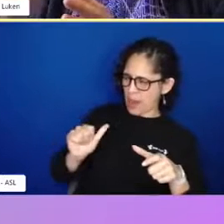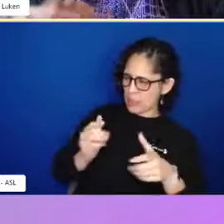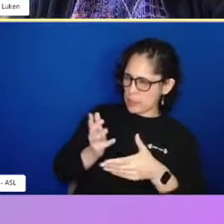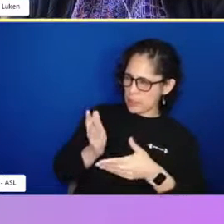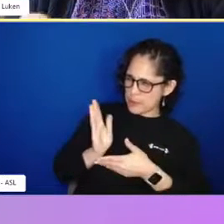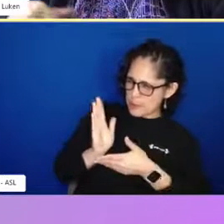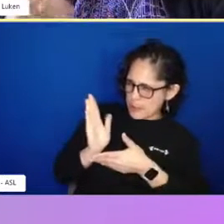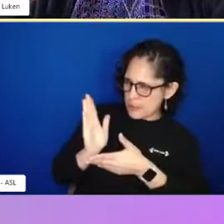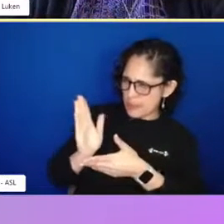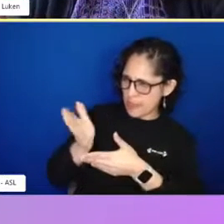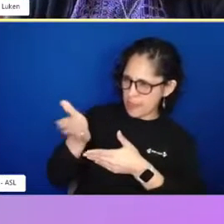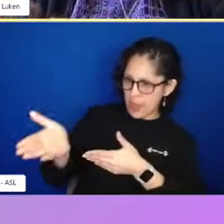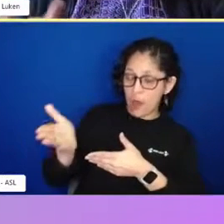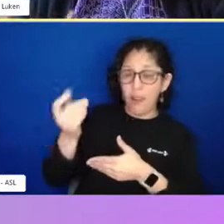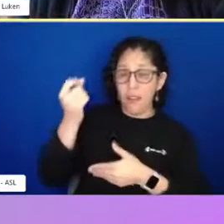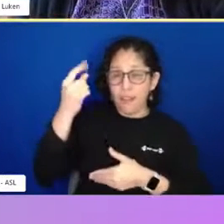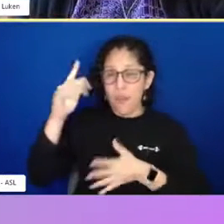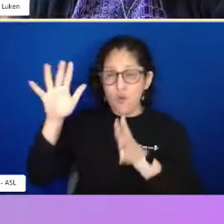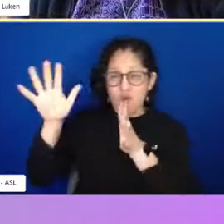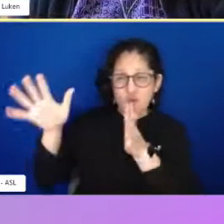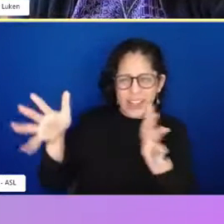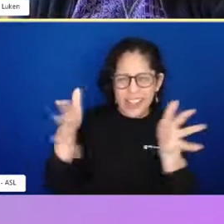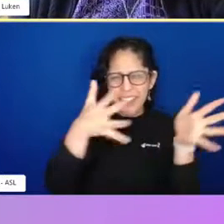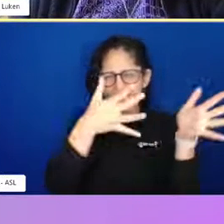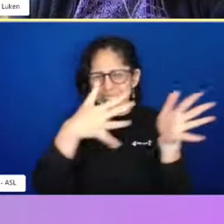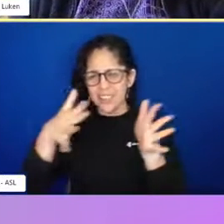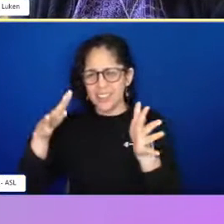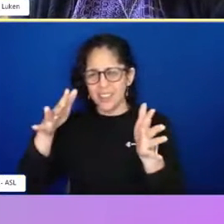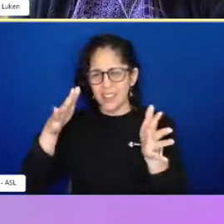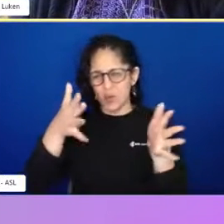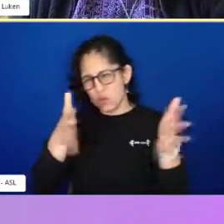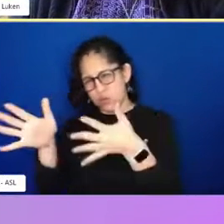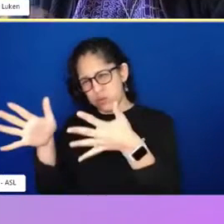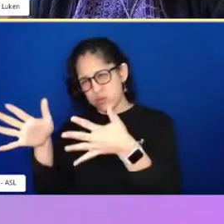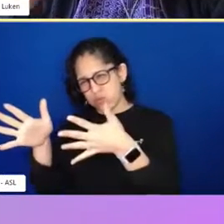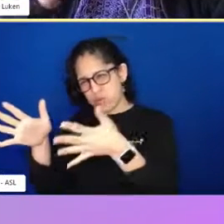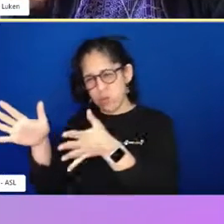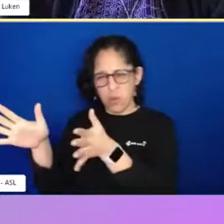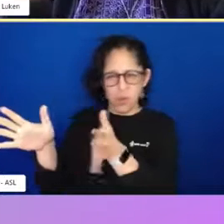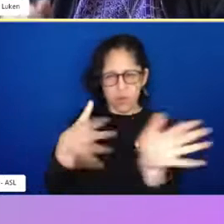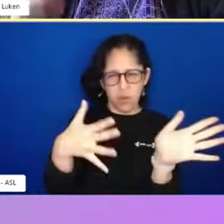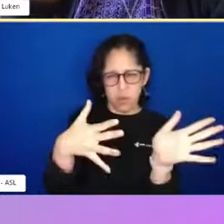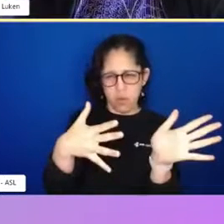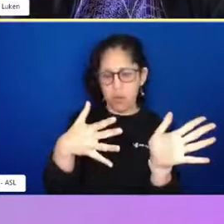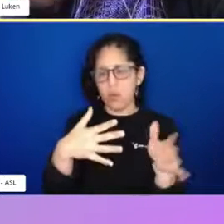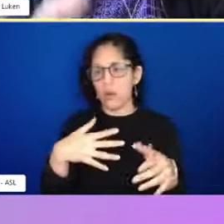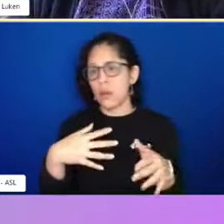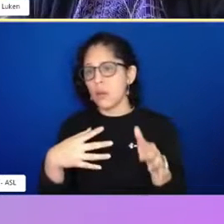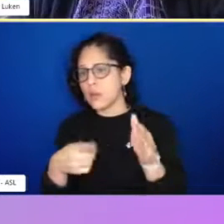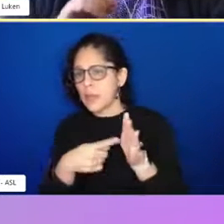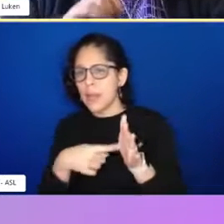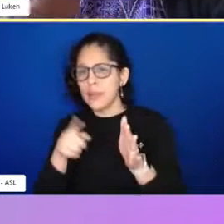that's where you want to head that we to, and we know need to assess the situation as we go across the lake, winds